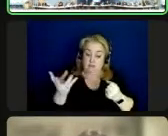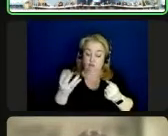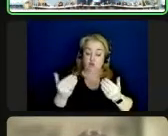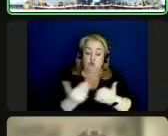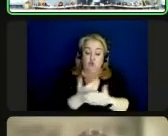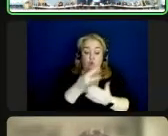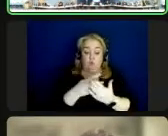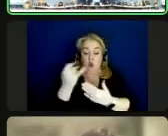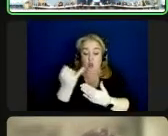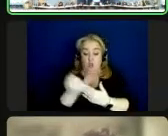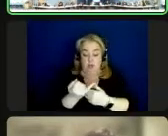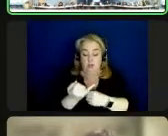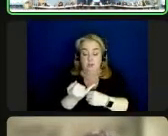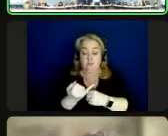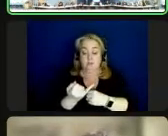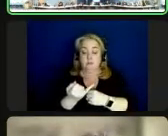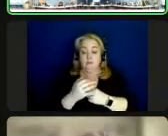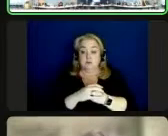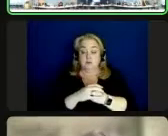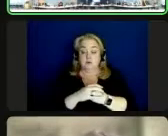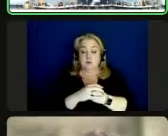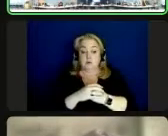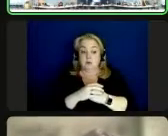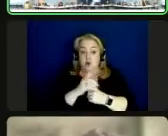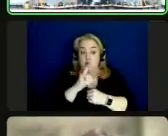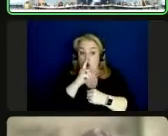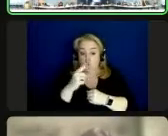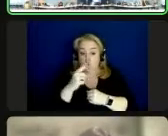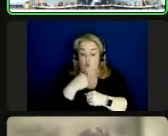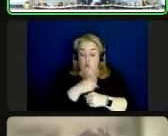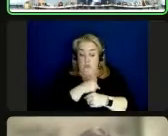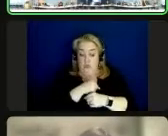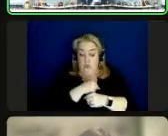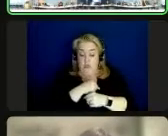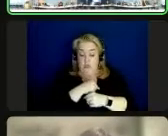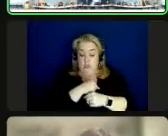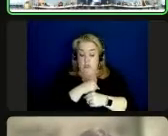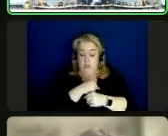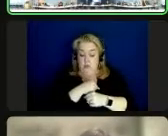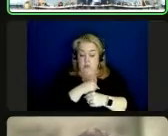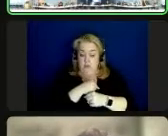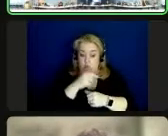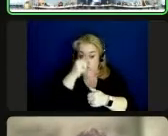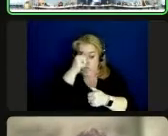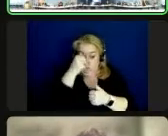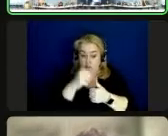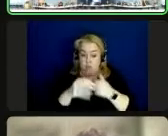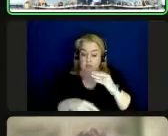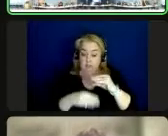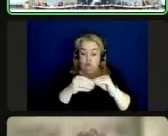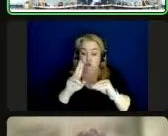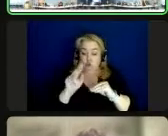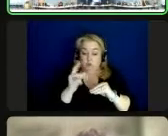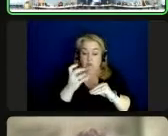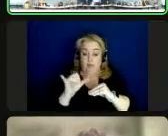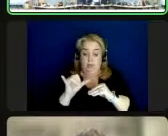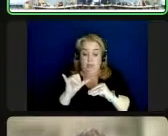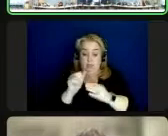ANTICITING MORE UTILY CUSTOMS YEARS. WE HAVE SERAL NEWROJECTS